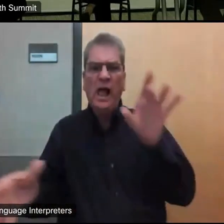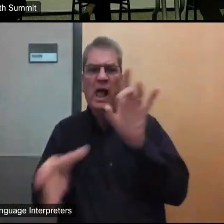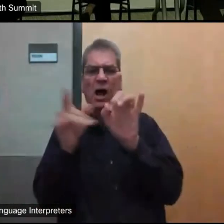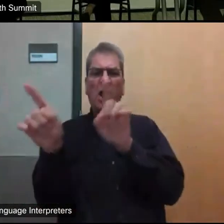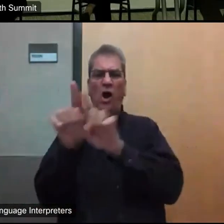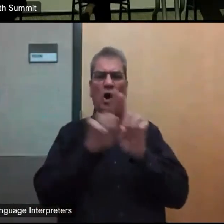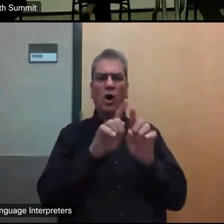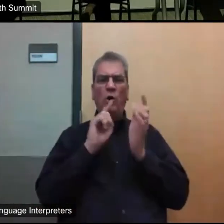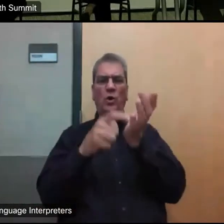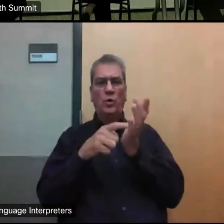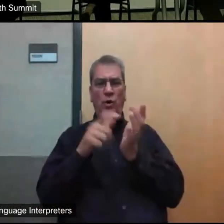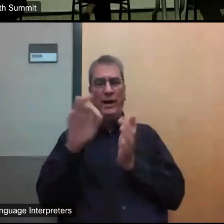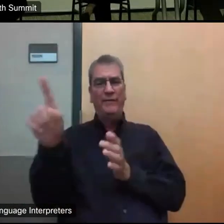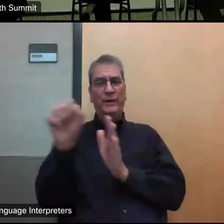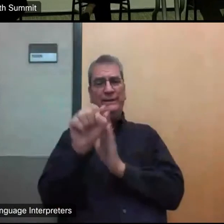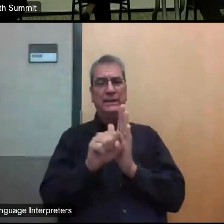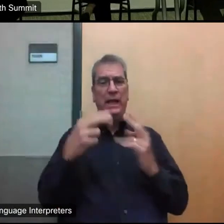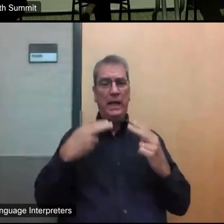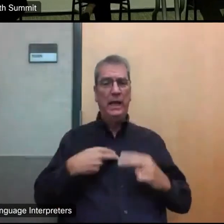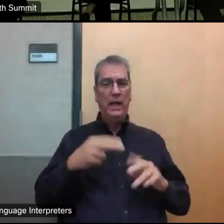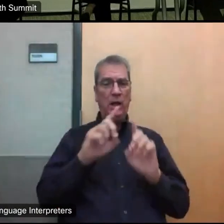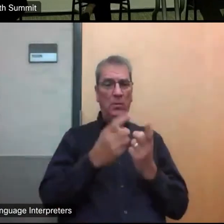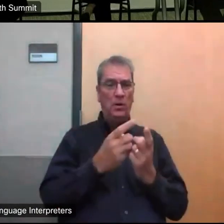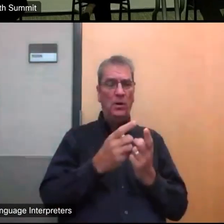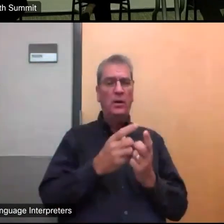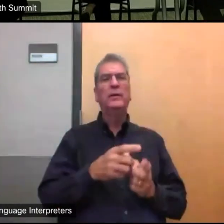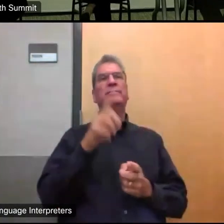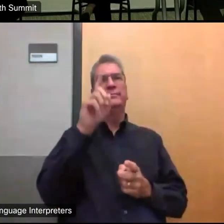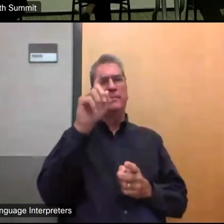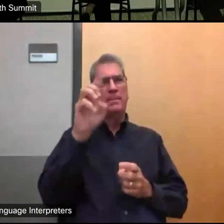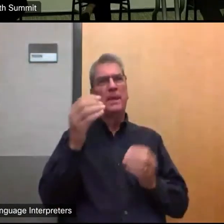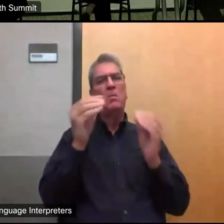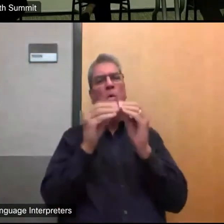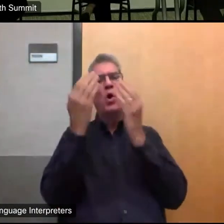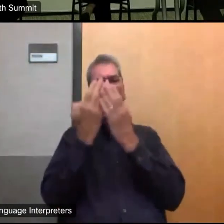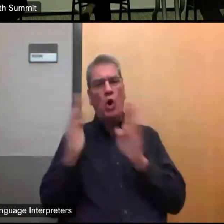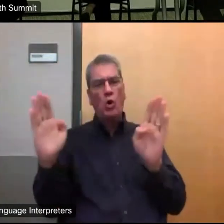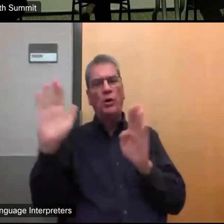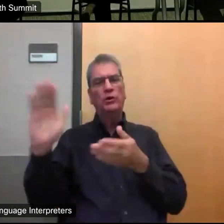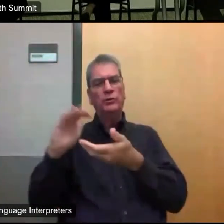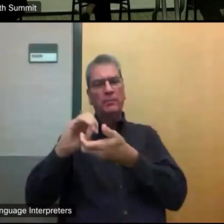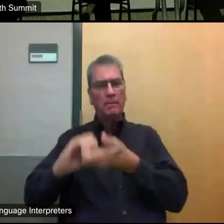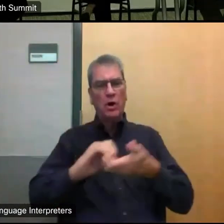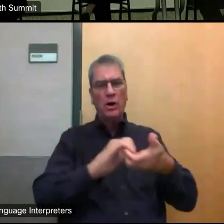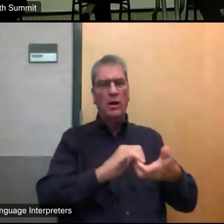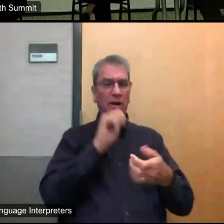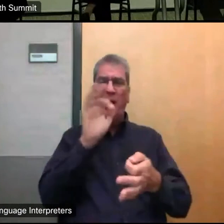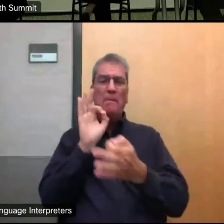you're like, the state or a local health department, just being more open to some of your partners not being. Perfect in every way before they become your